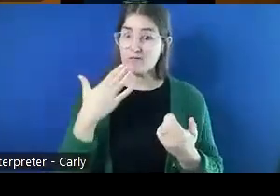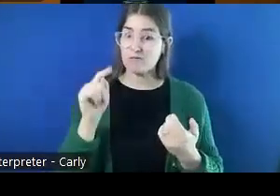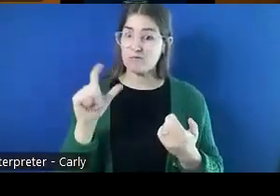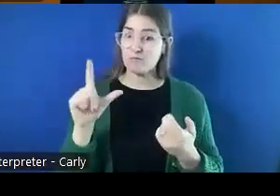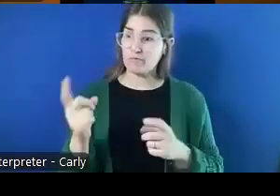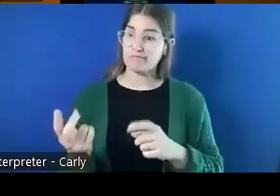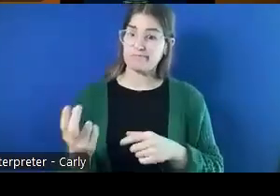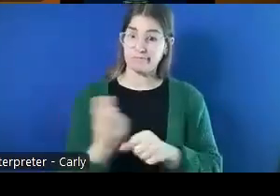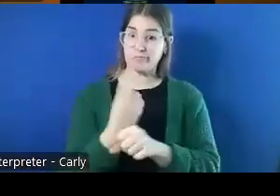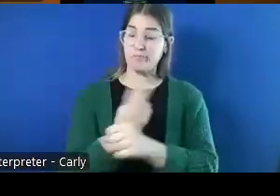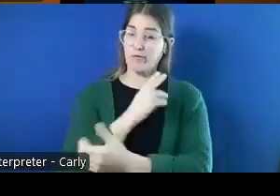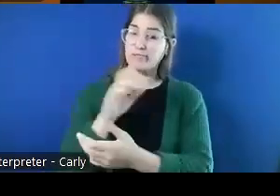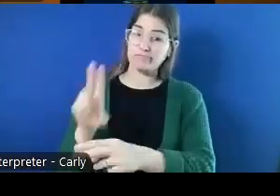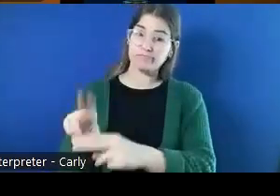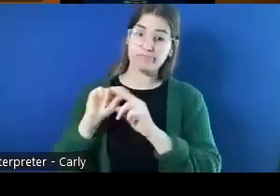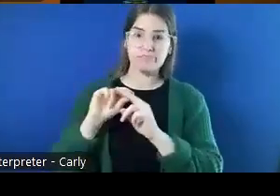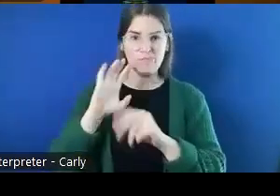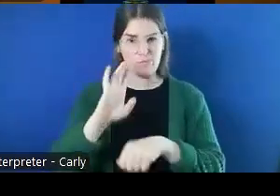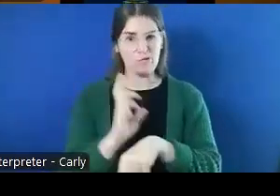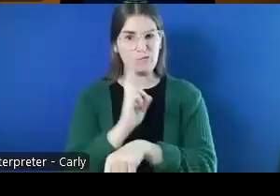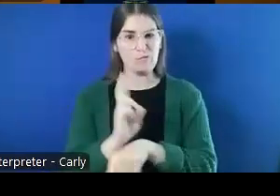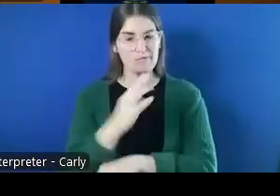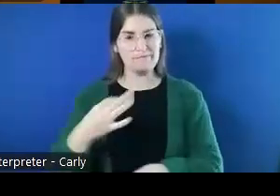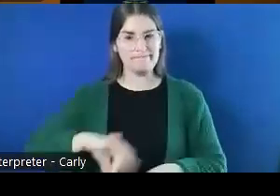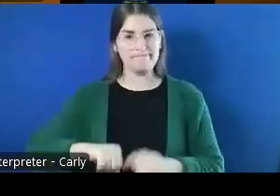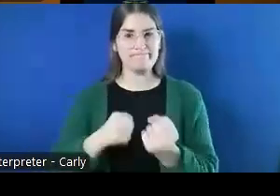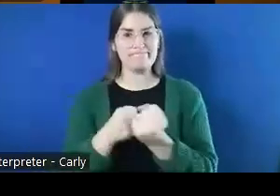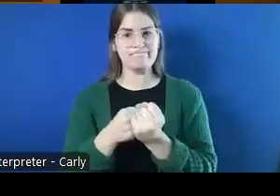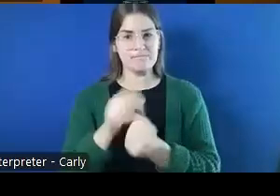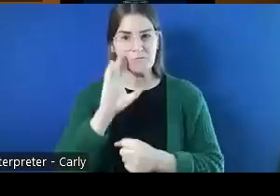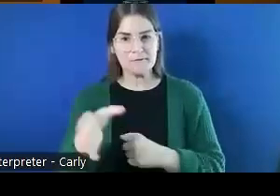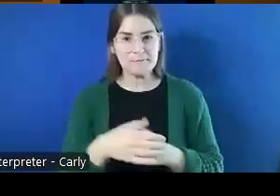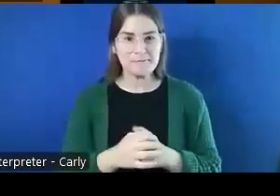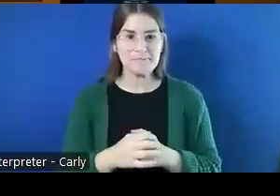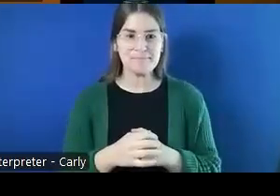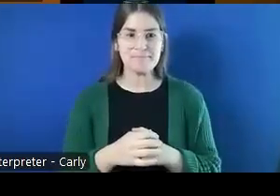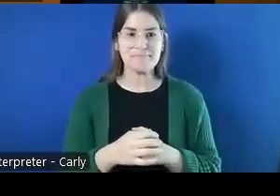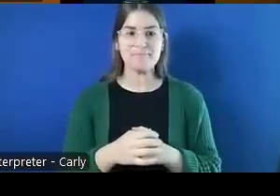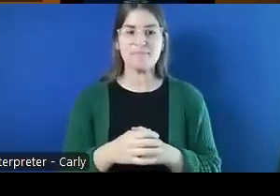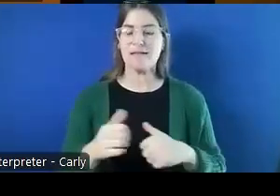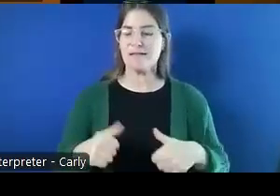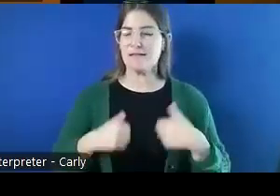supportive and then lifestyle interventions which I touched on a bit when I talked about